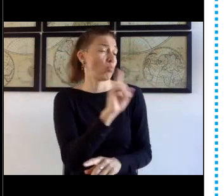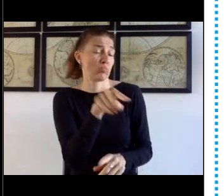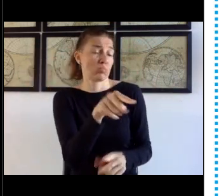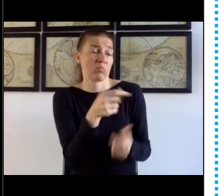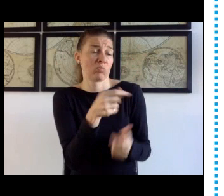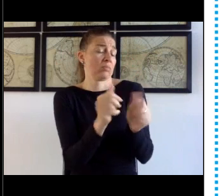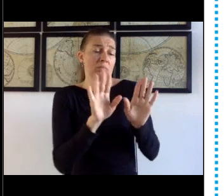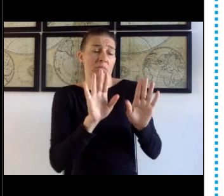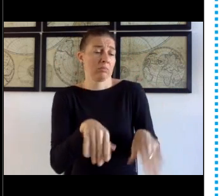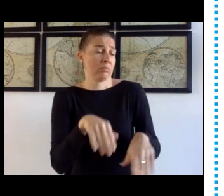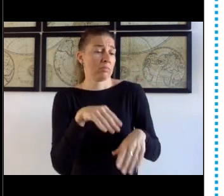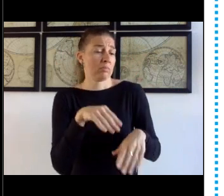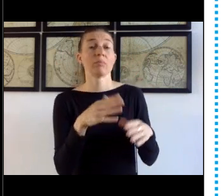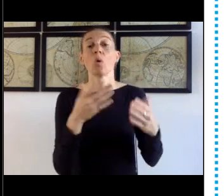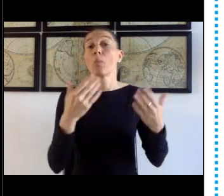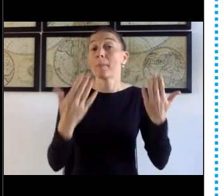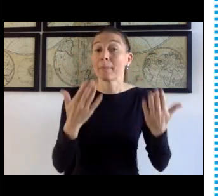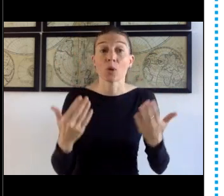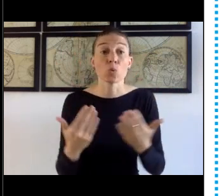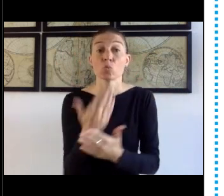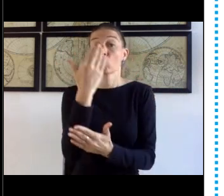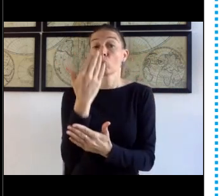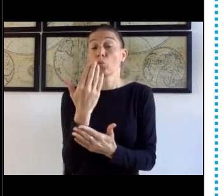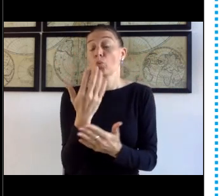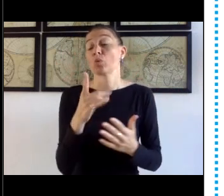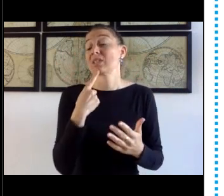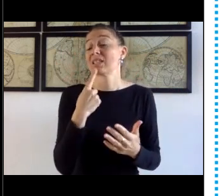or if they say everything is fine, we don't need to change it